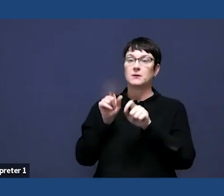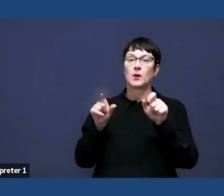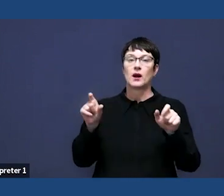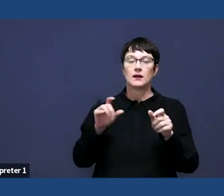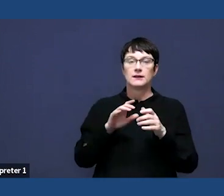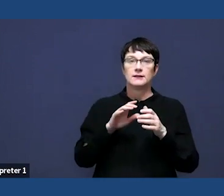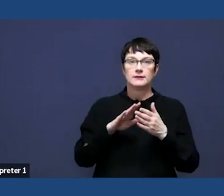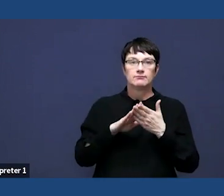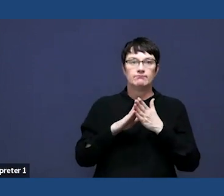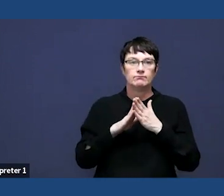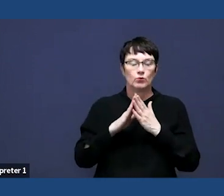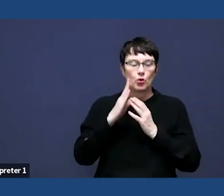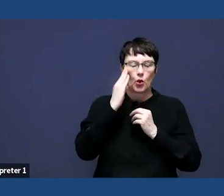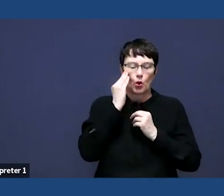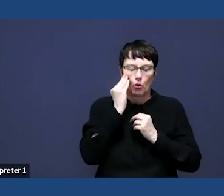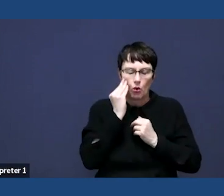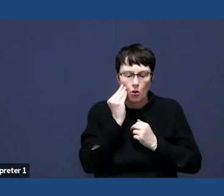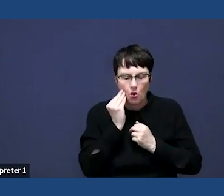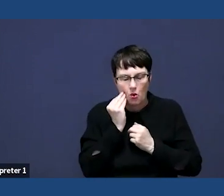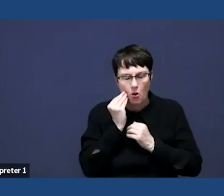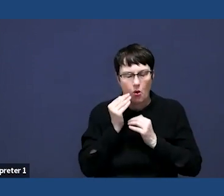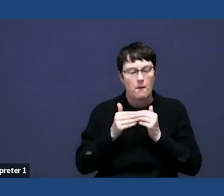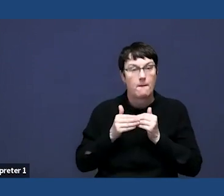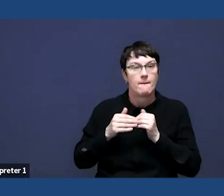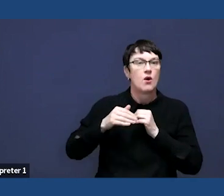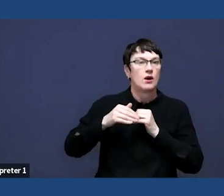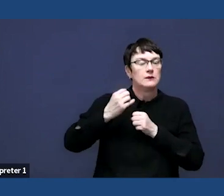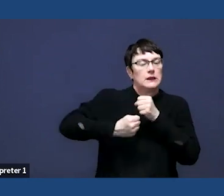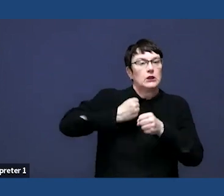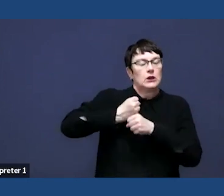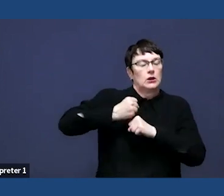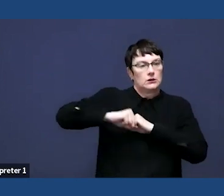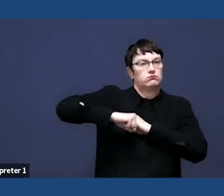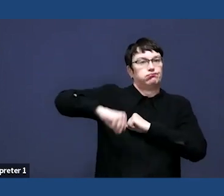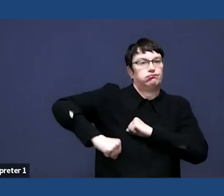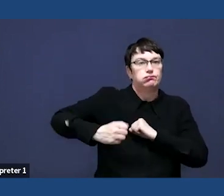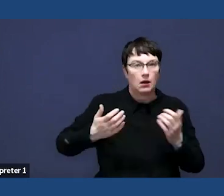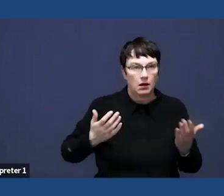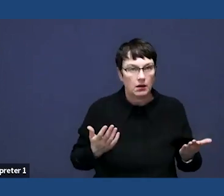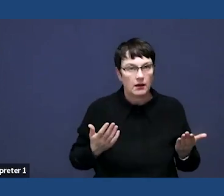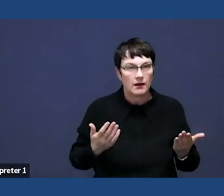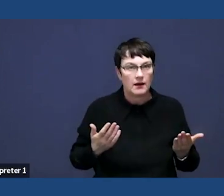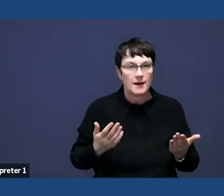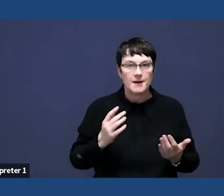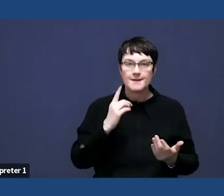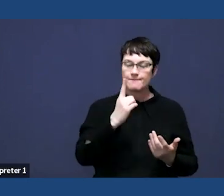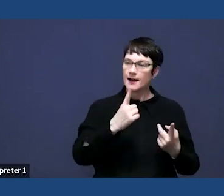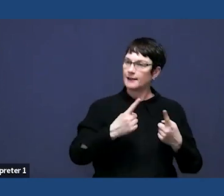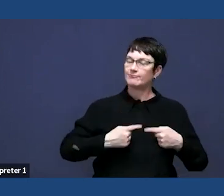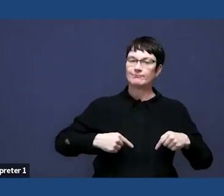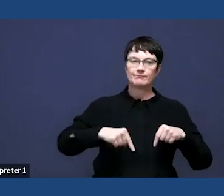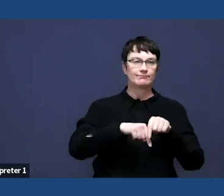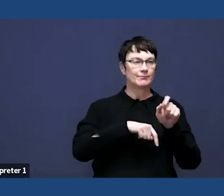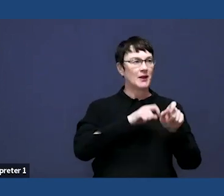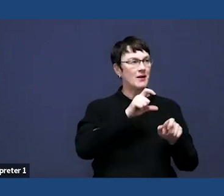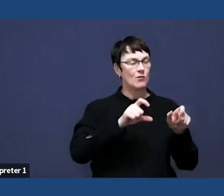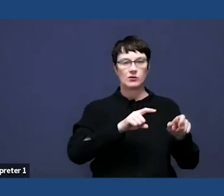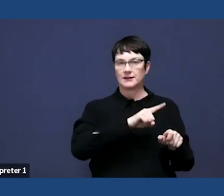And society, the ecosystem of society is not ready for that. Because we simply have not lived that long.